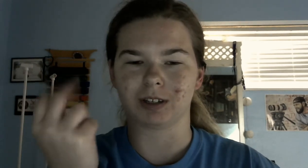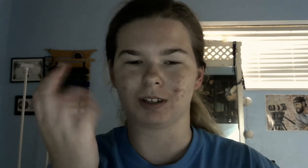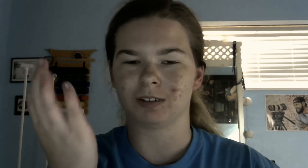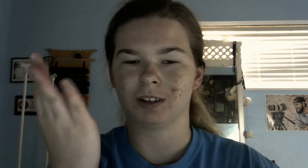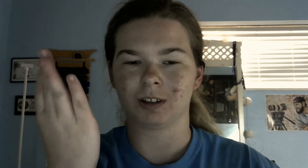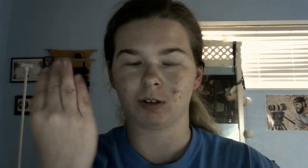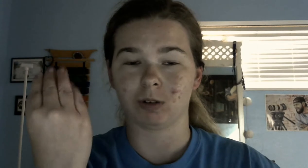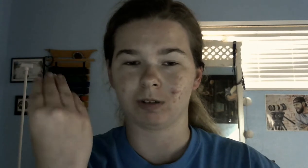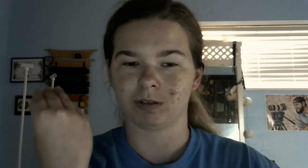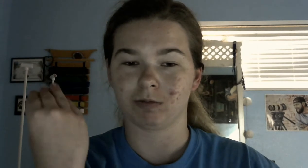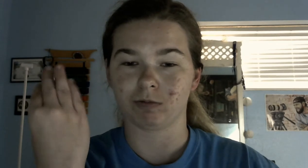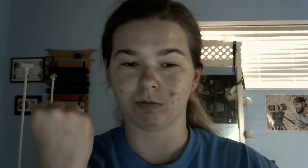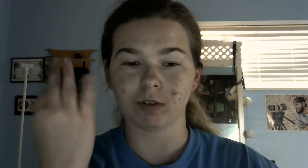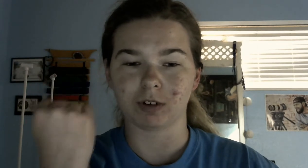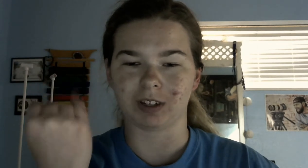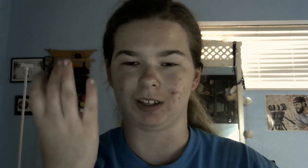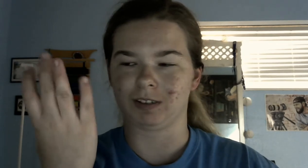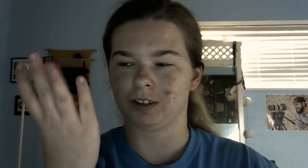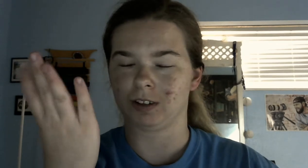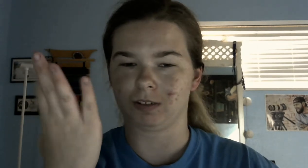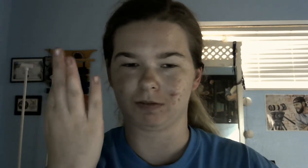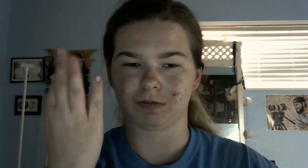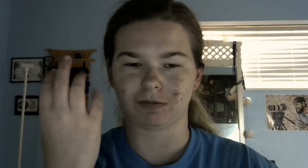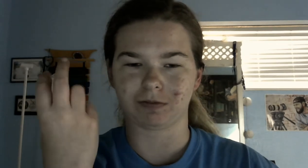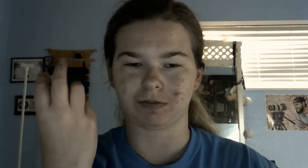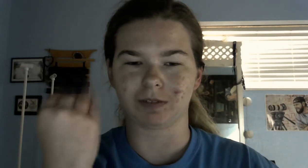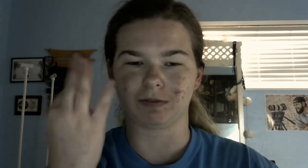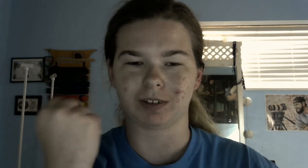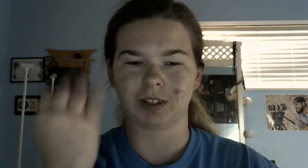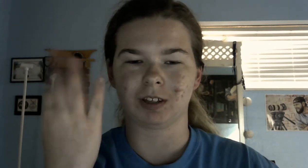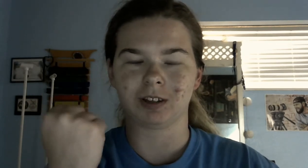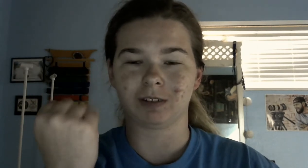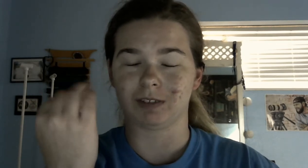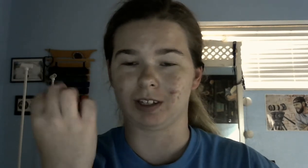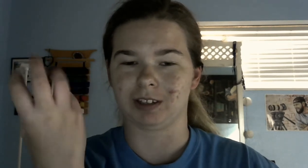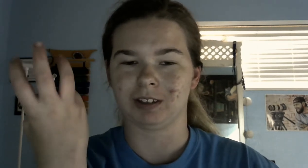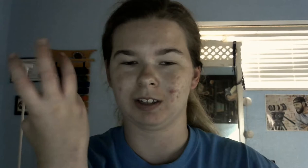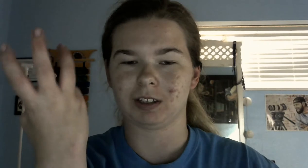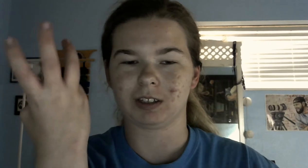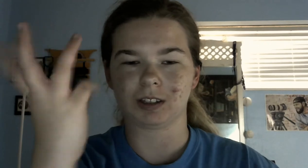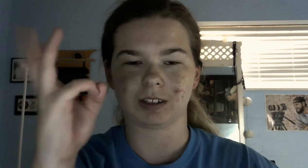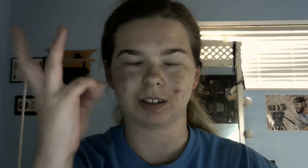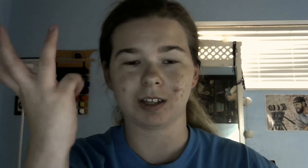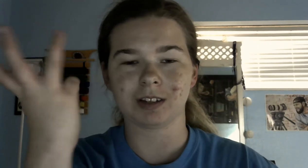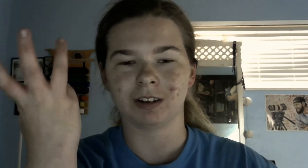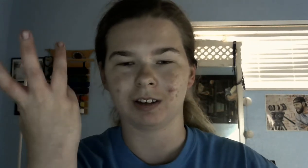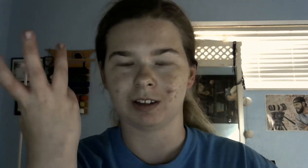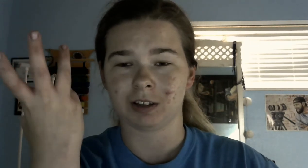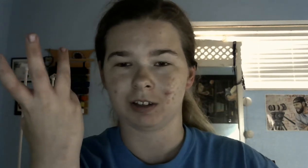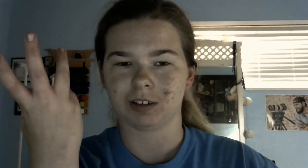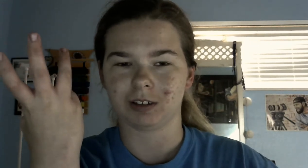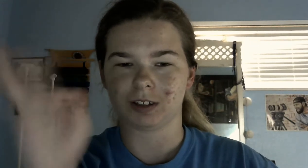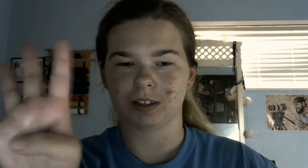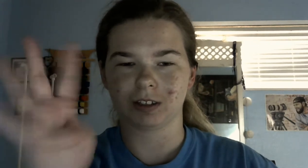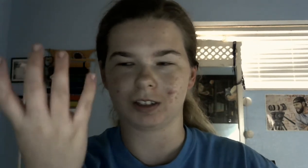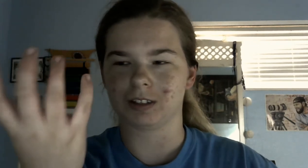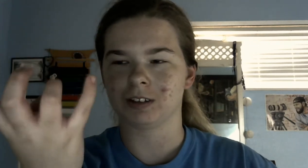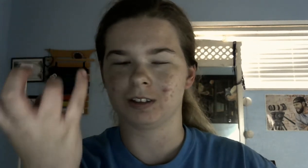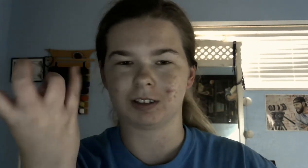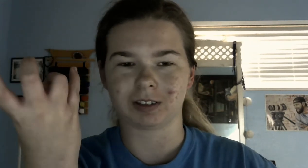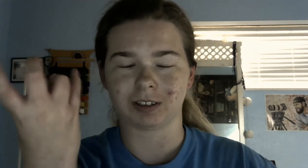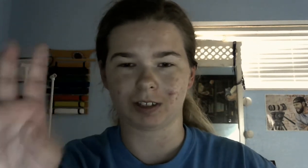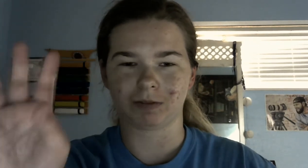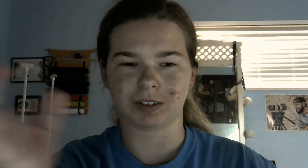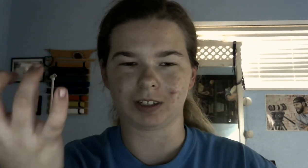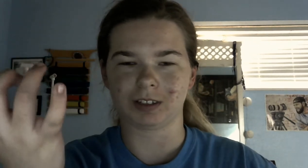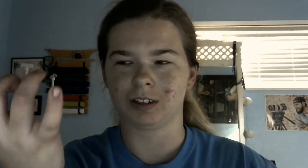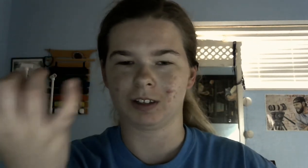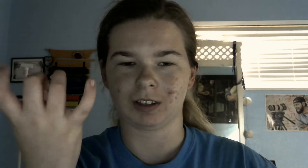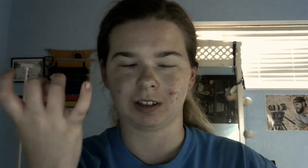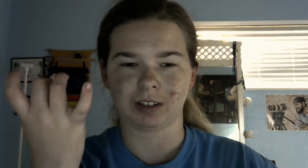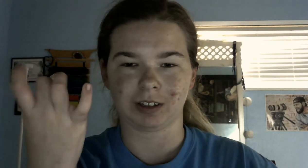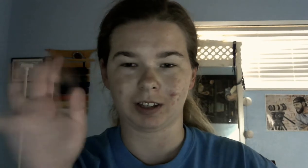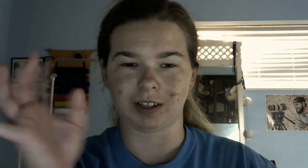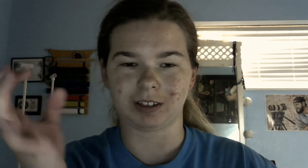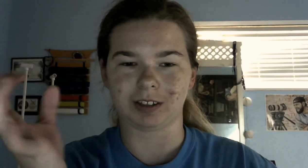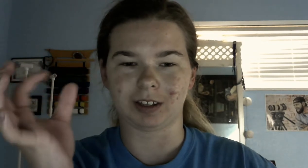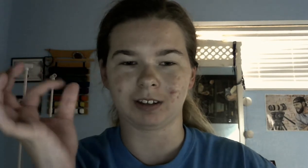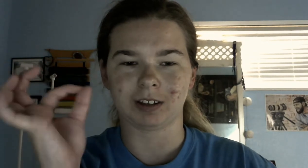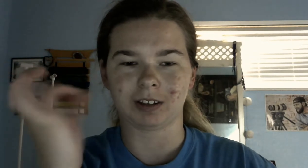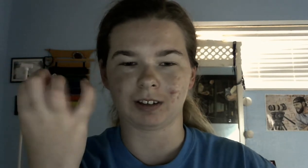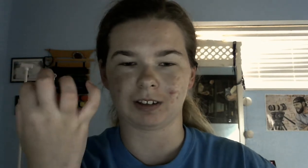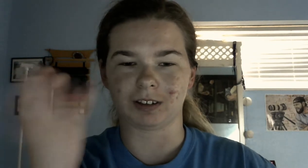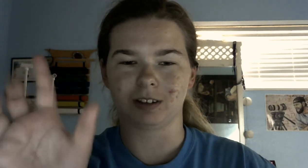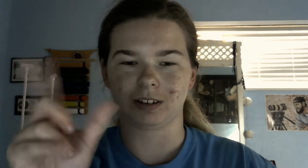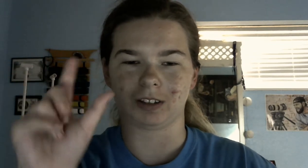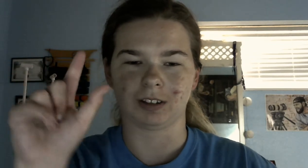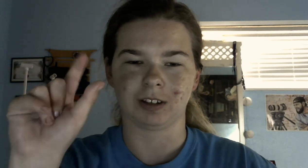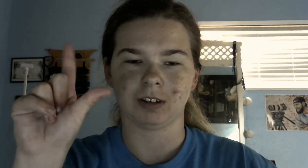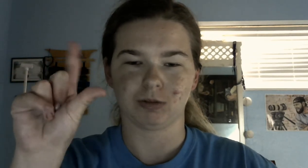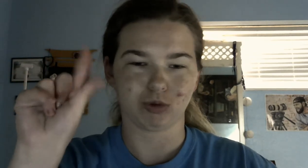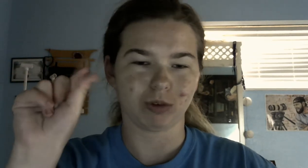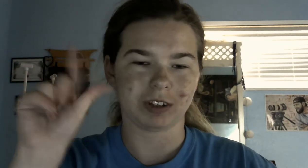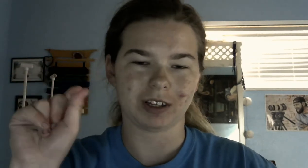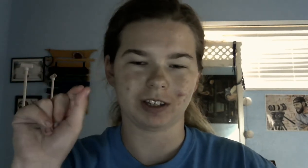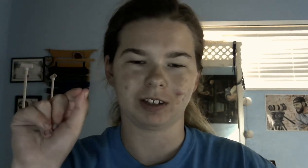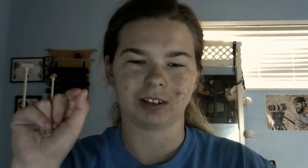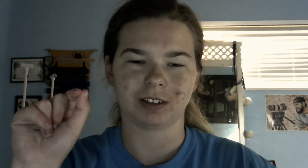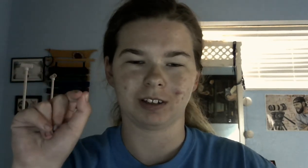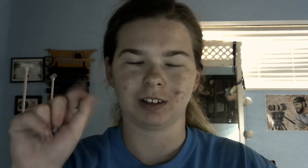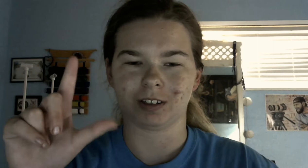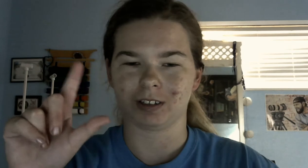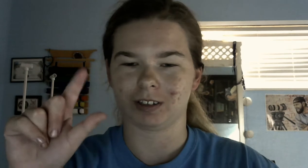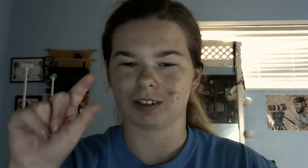fourteen fifteen sixteen sixteen seventeen eighteen nineteen 20.